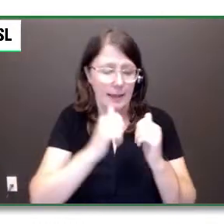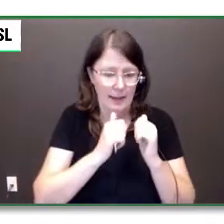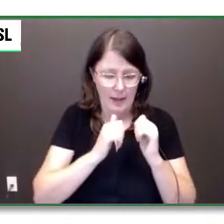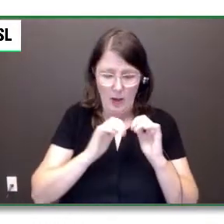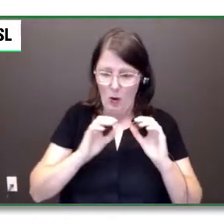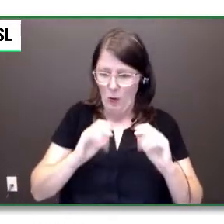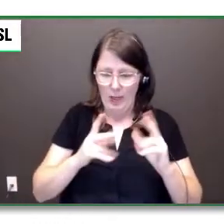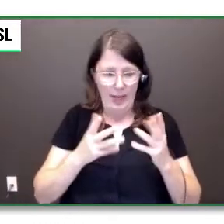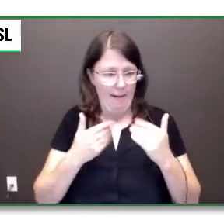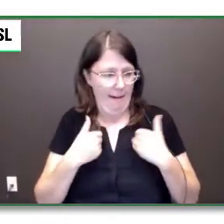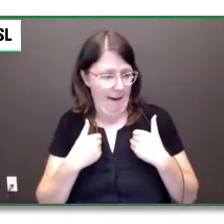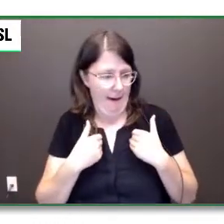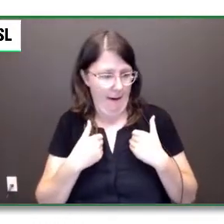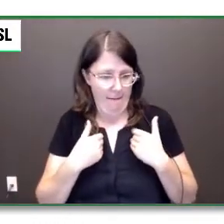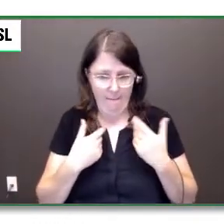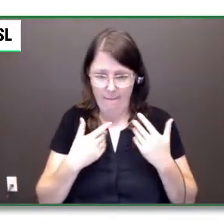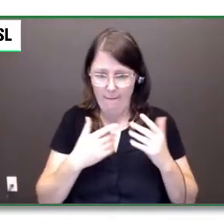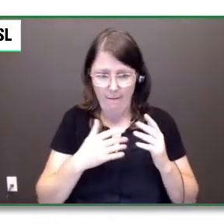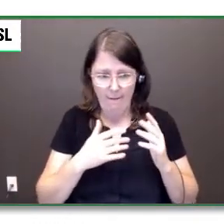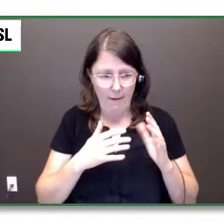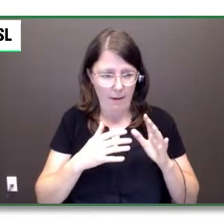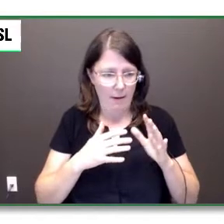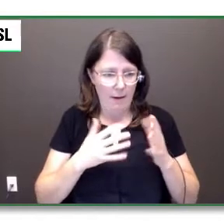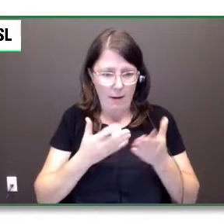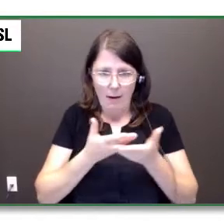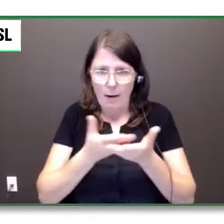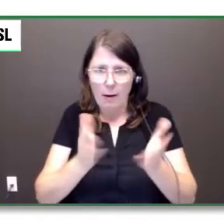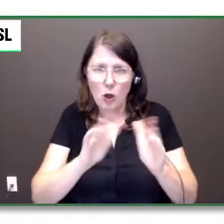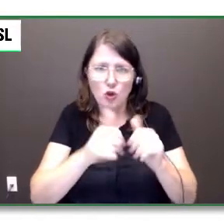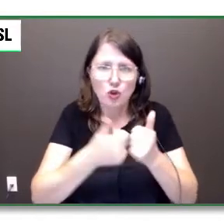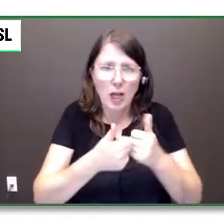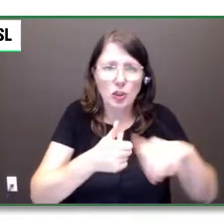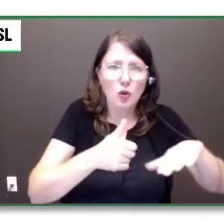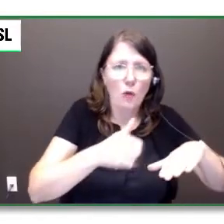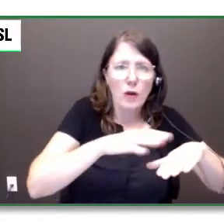things as a seamless journey. And that ultimately is what we wanted, we would